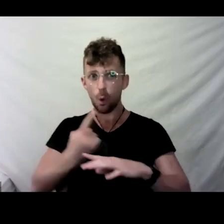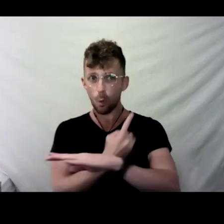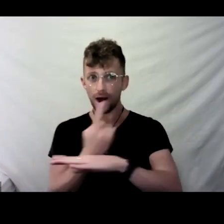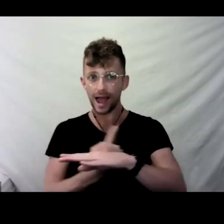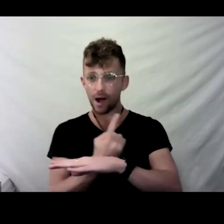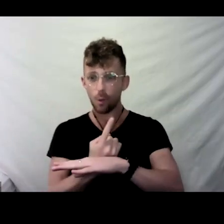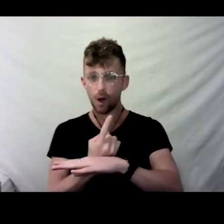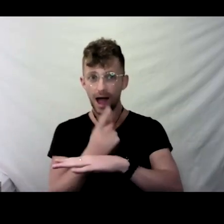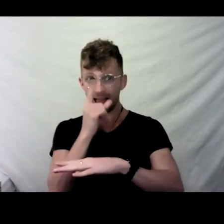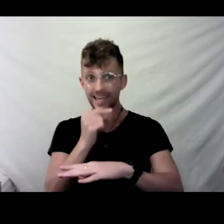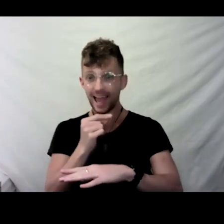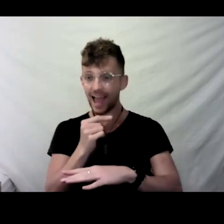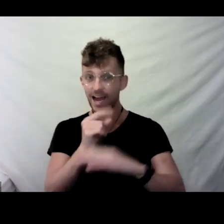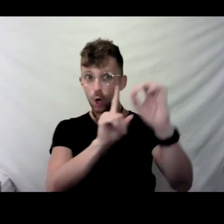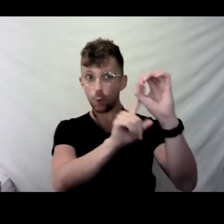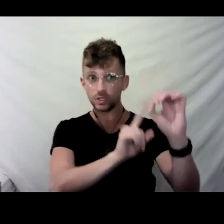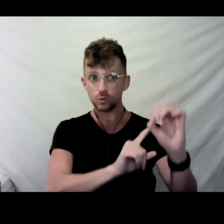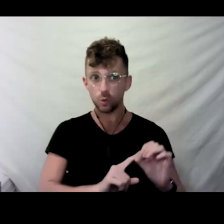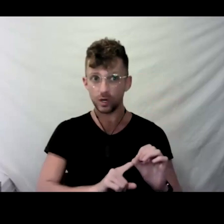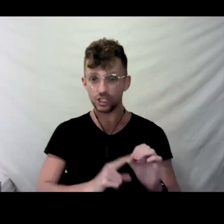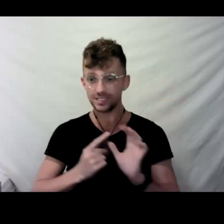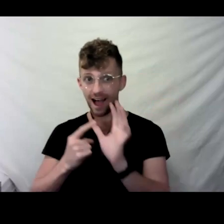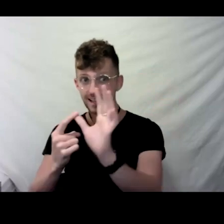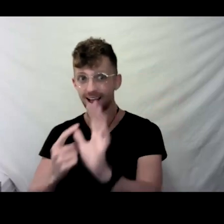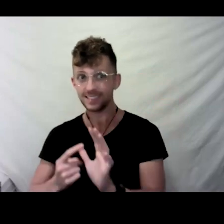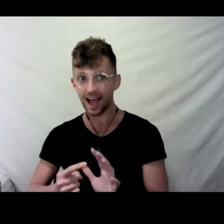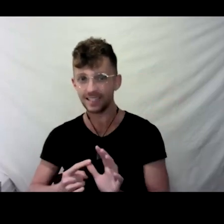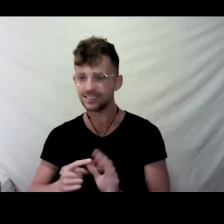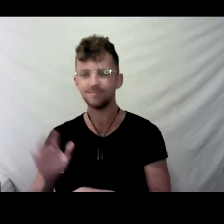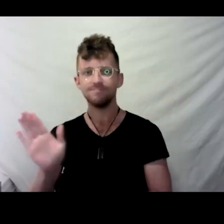However, any questions submitted will be collected